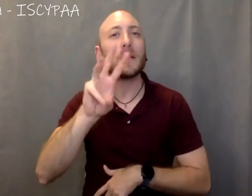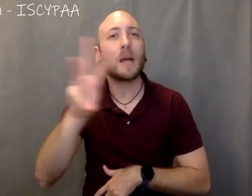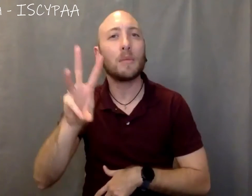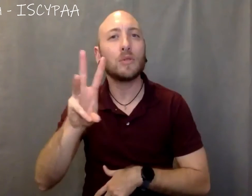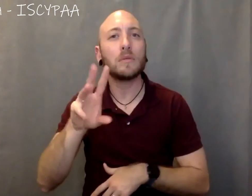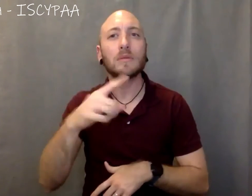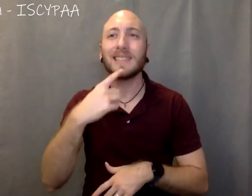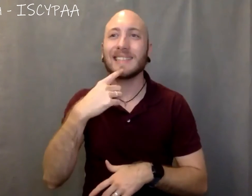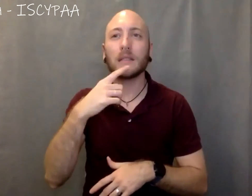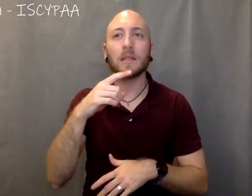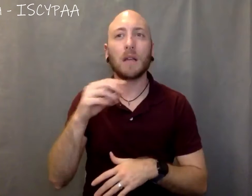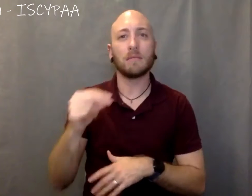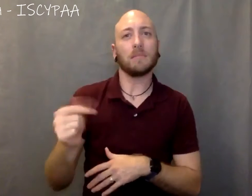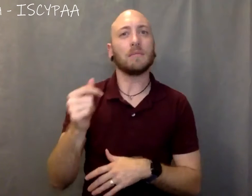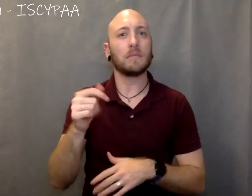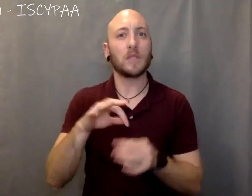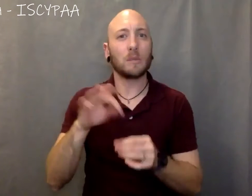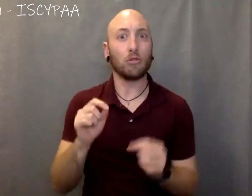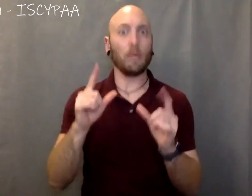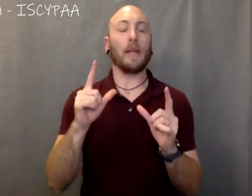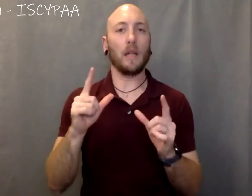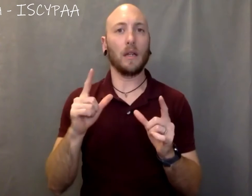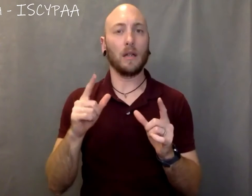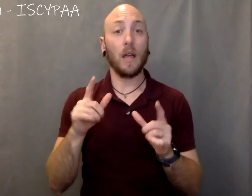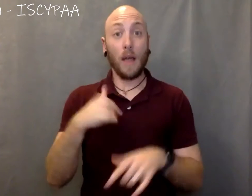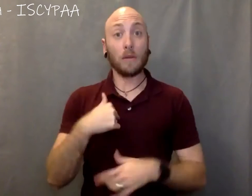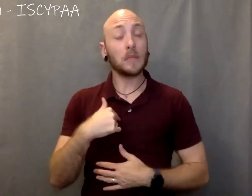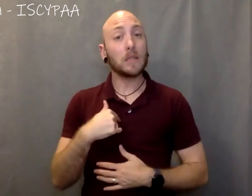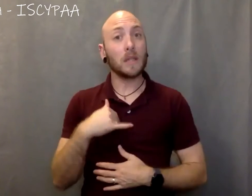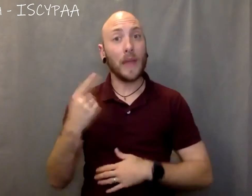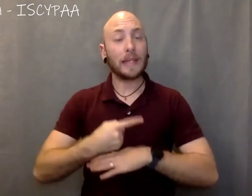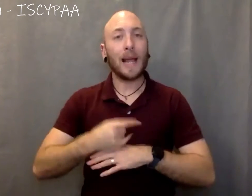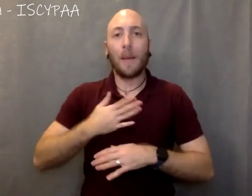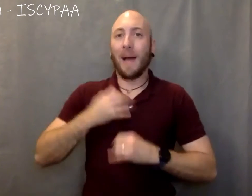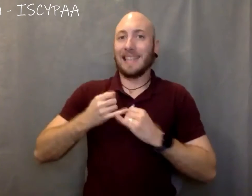spiritual awakening and that's how it was for me the day the last day of my use and